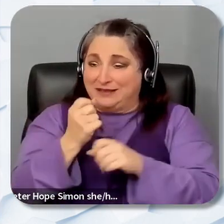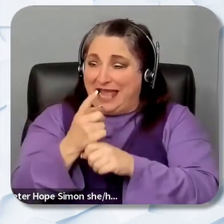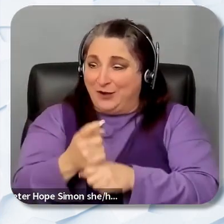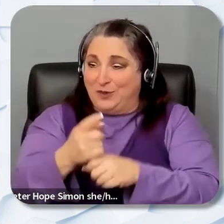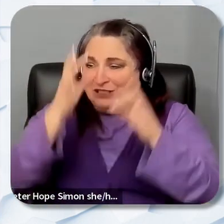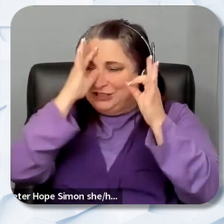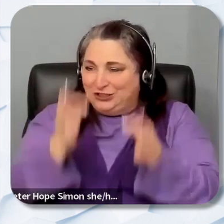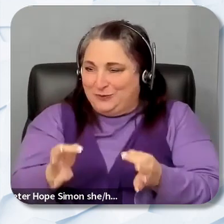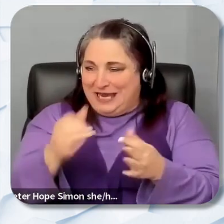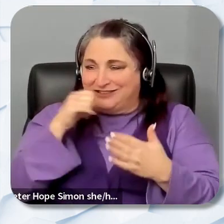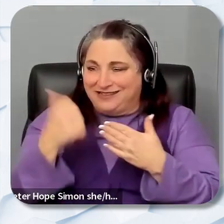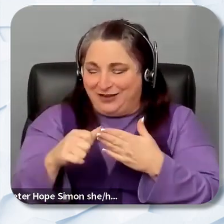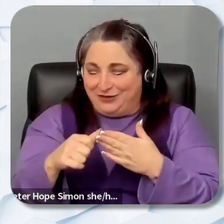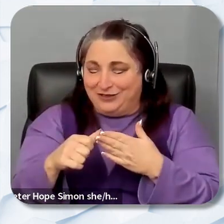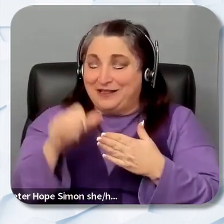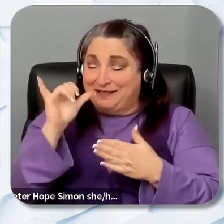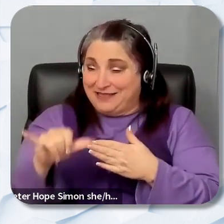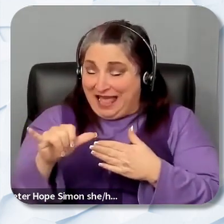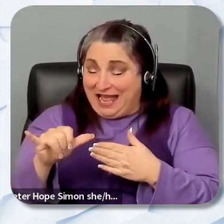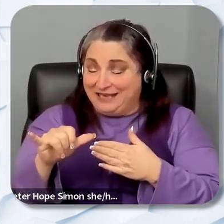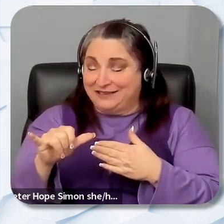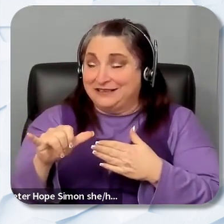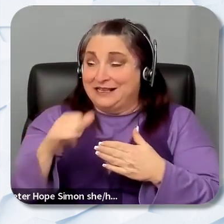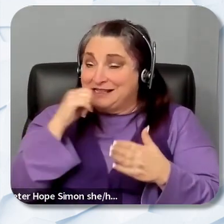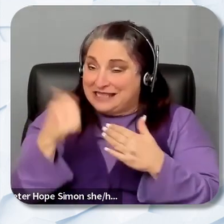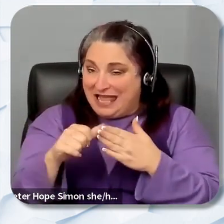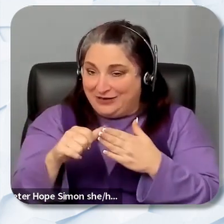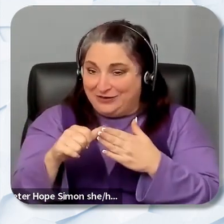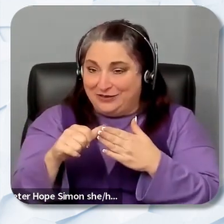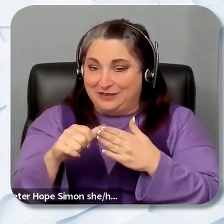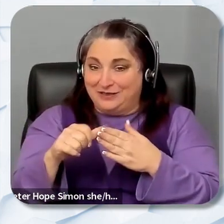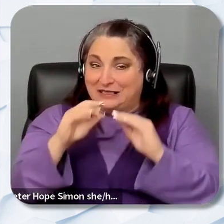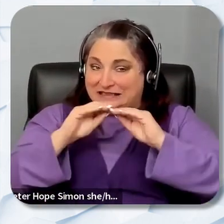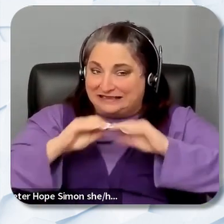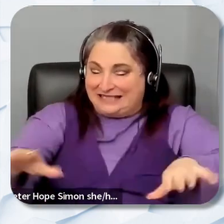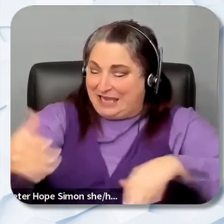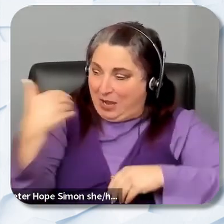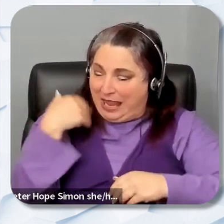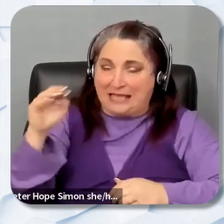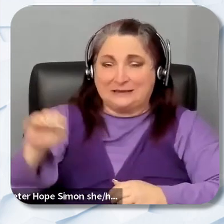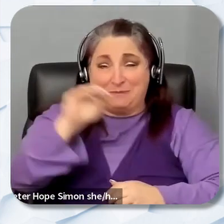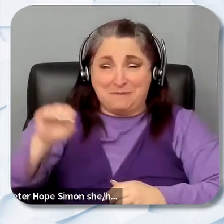Letter. The Annual Determination Letter went out last Monday about a week ago on March